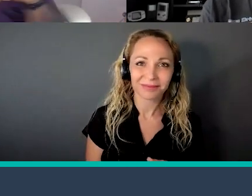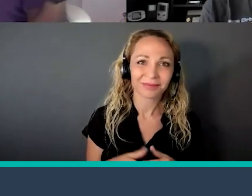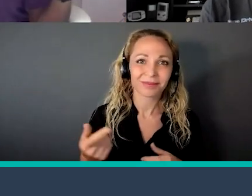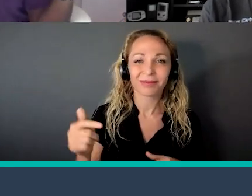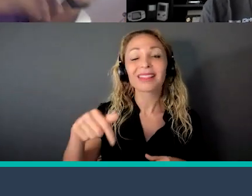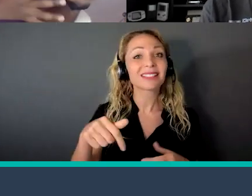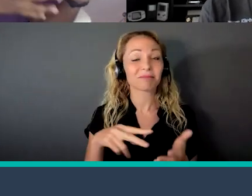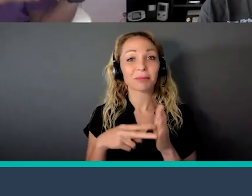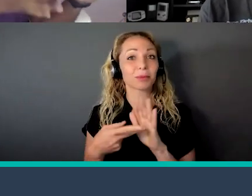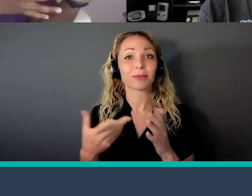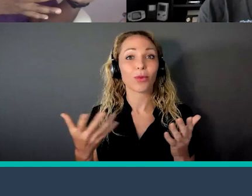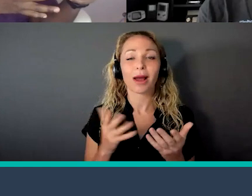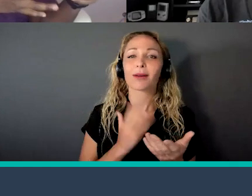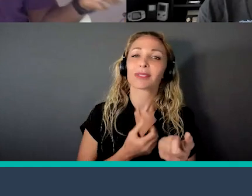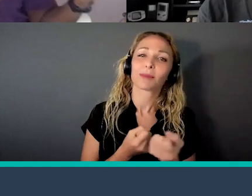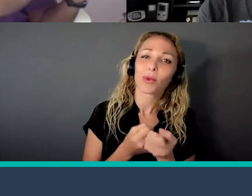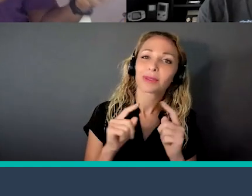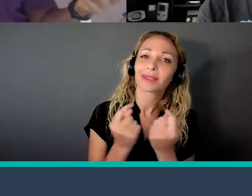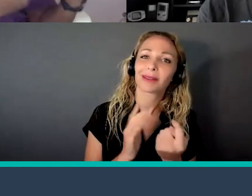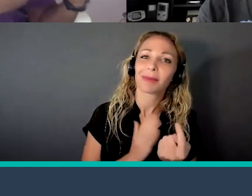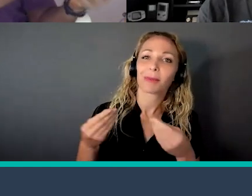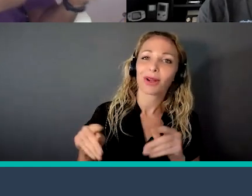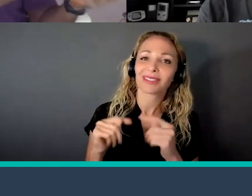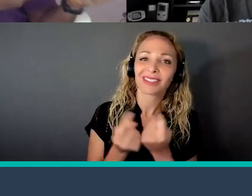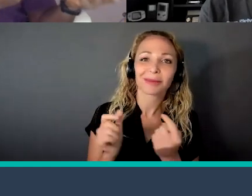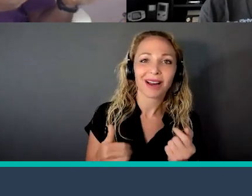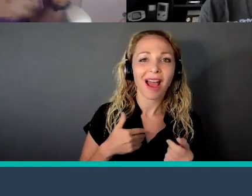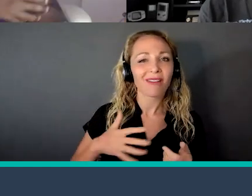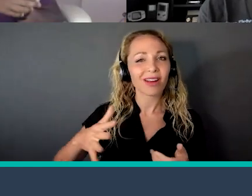HAVE FAIRLY UP-TO-DATE DATA. IT'S NOT REAL TIME.